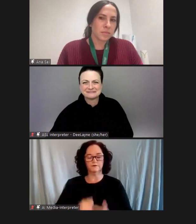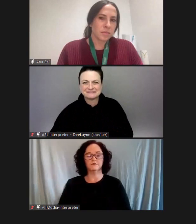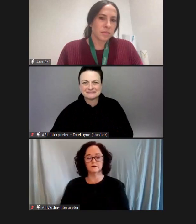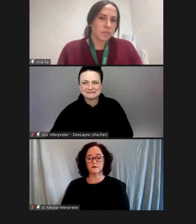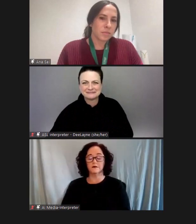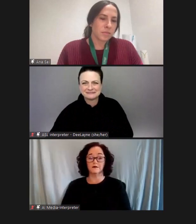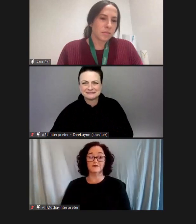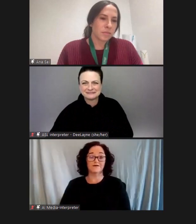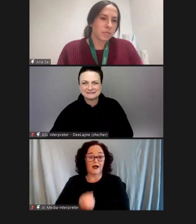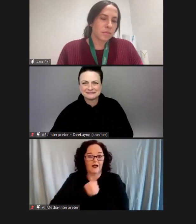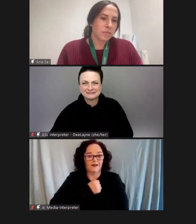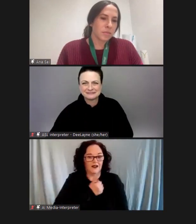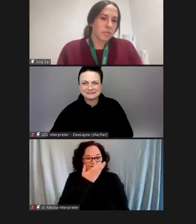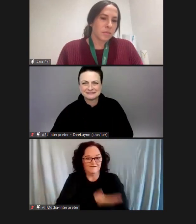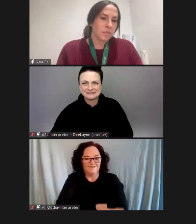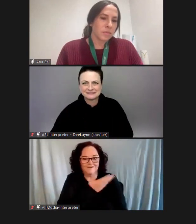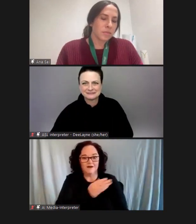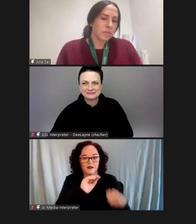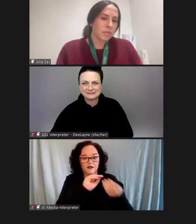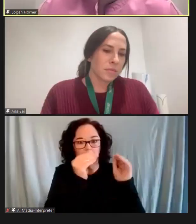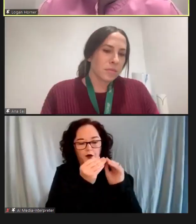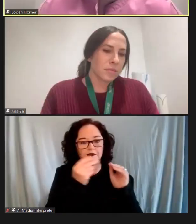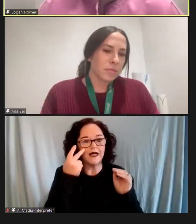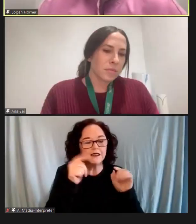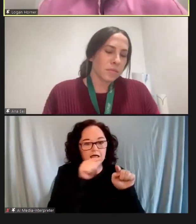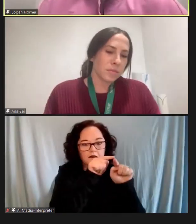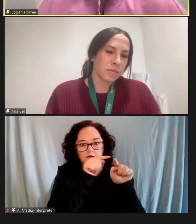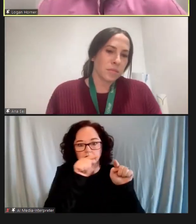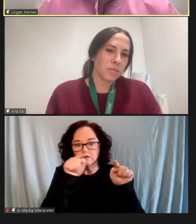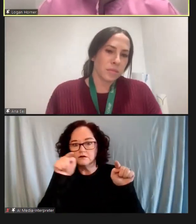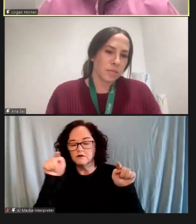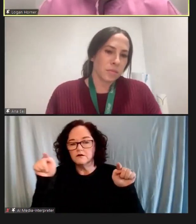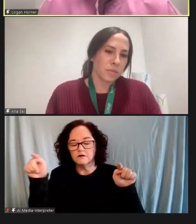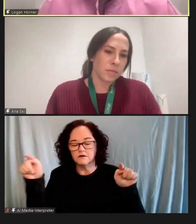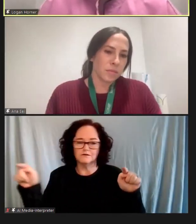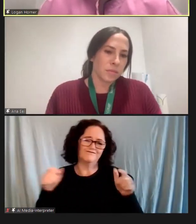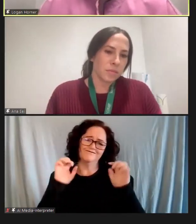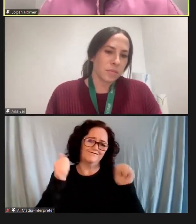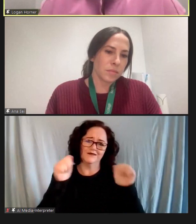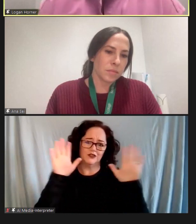look at across the frequencies for the